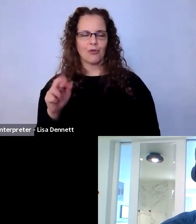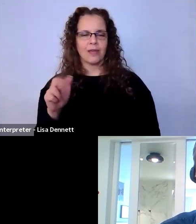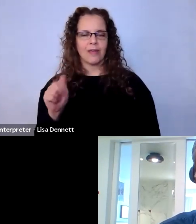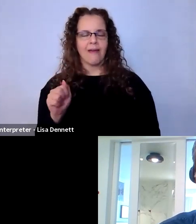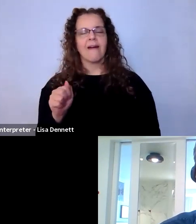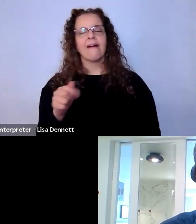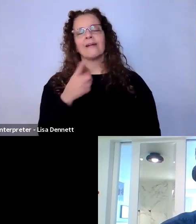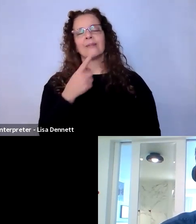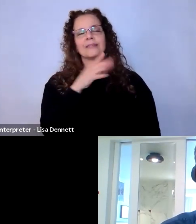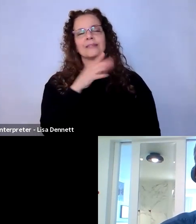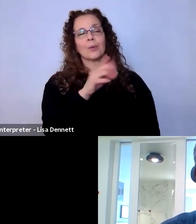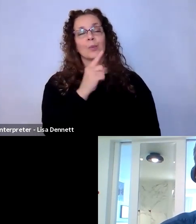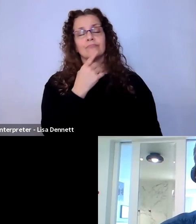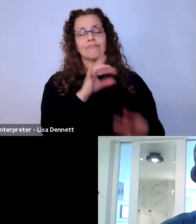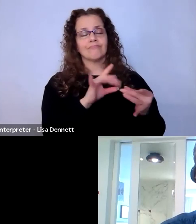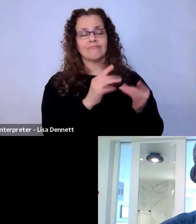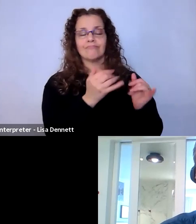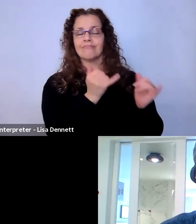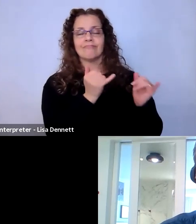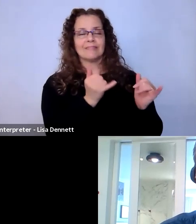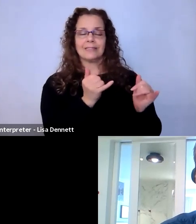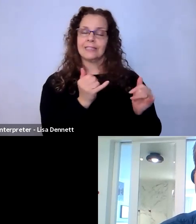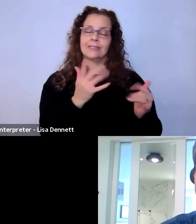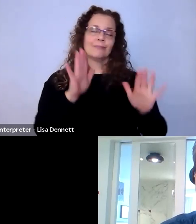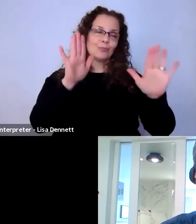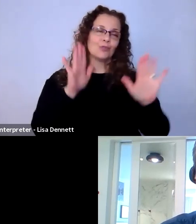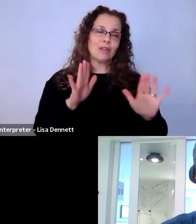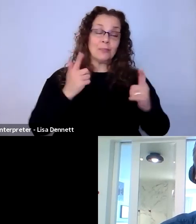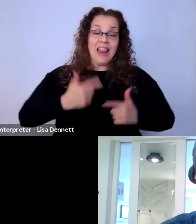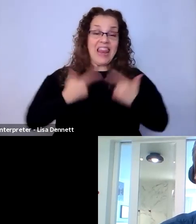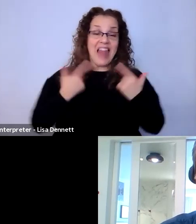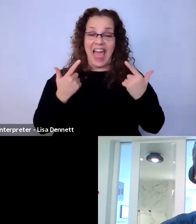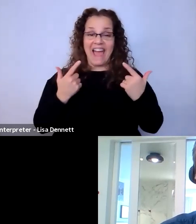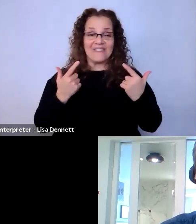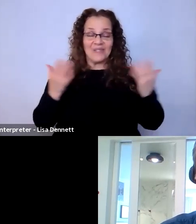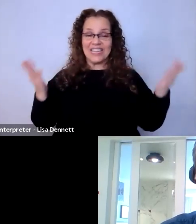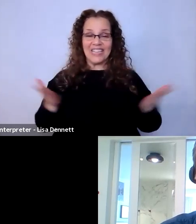so great to to be live and in person with you here, and I think that you should